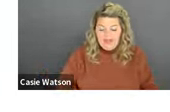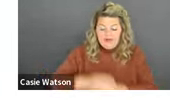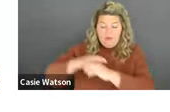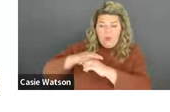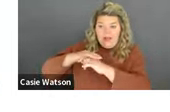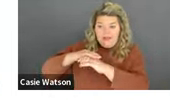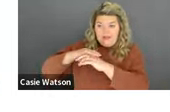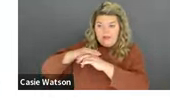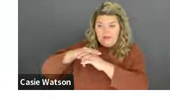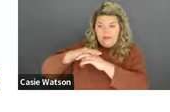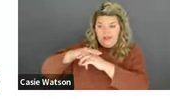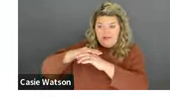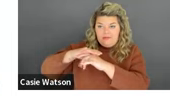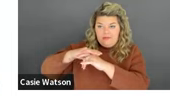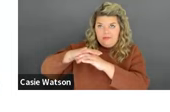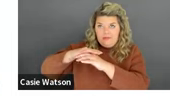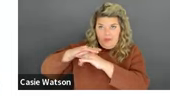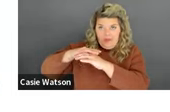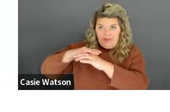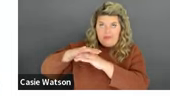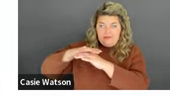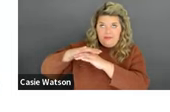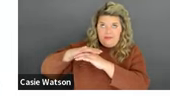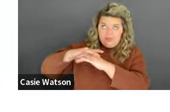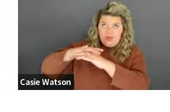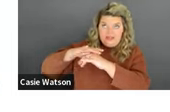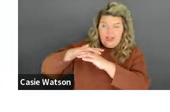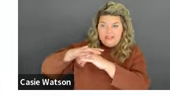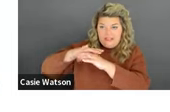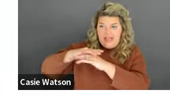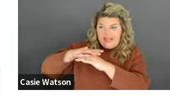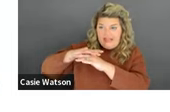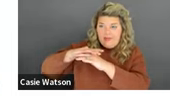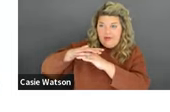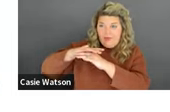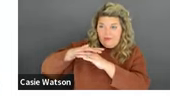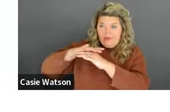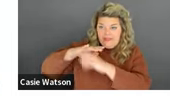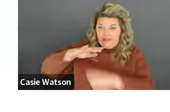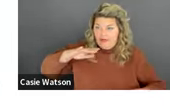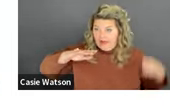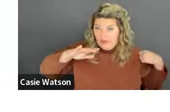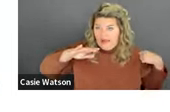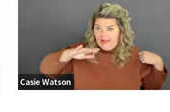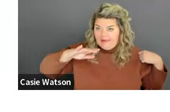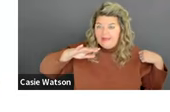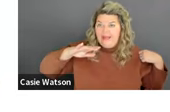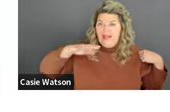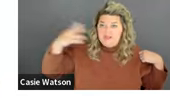And then, when the interpreter is done signing, they'll take their hand away